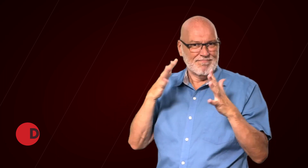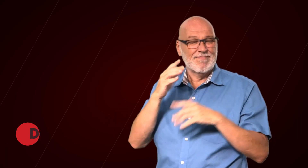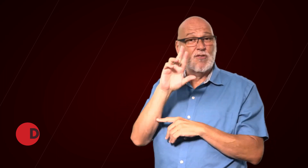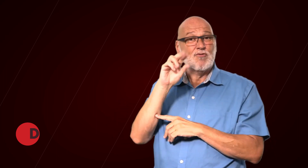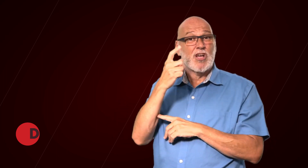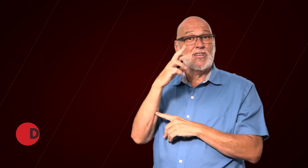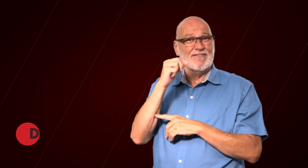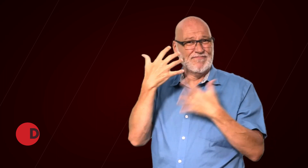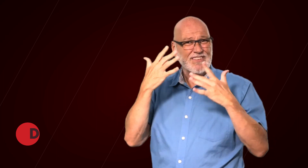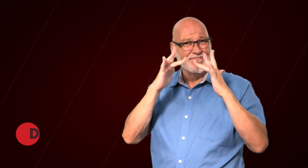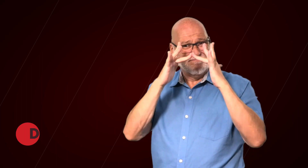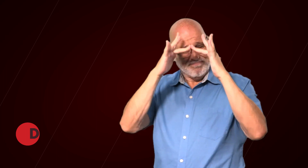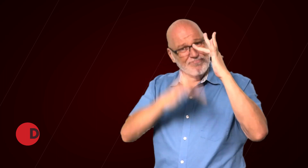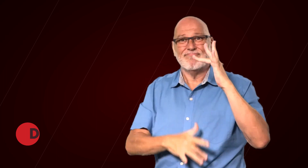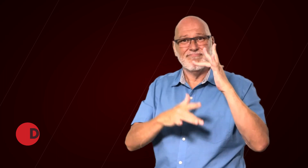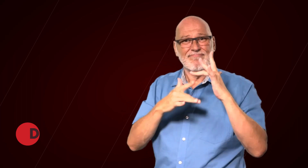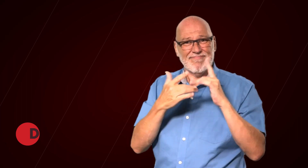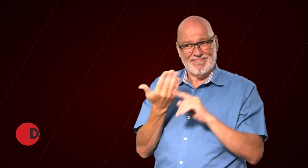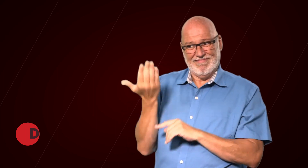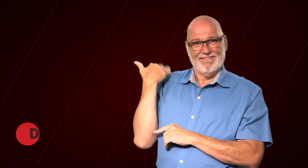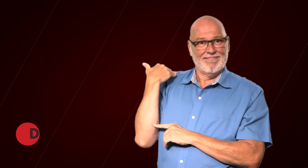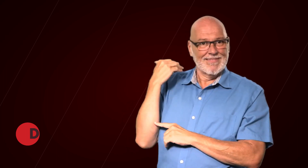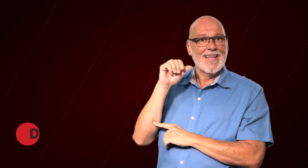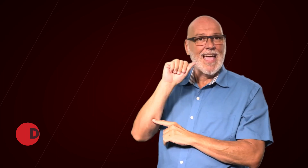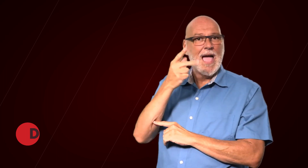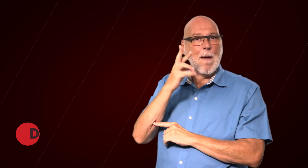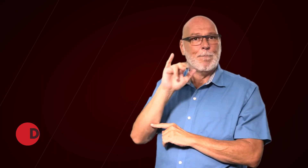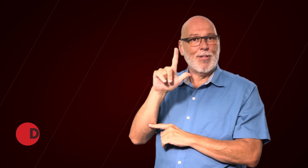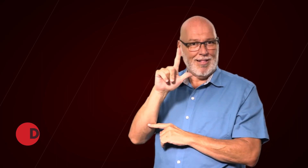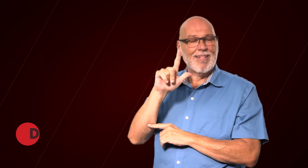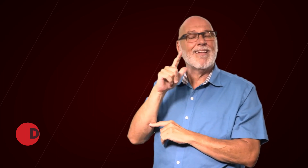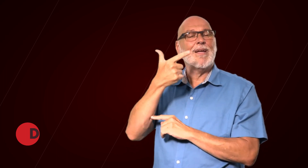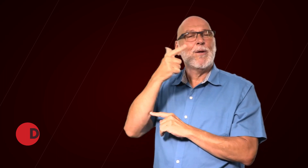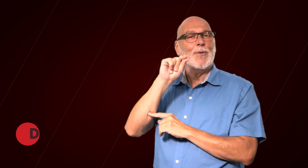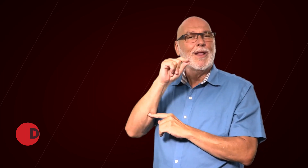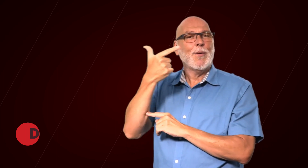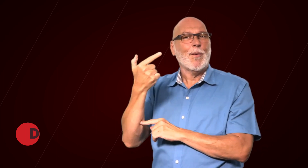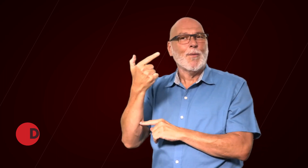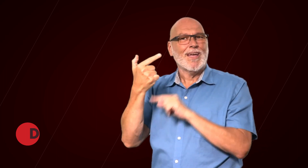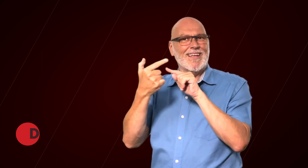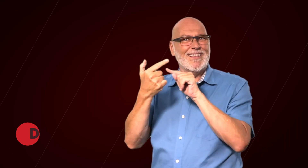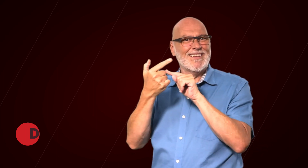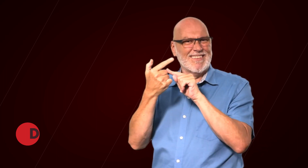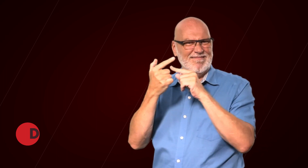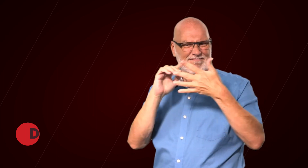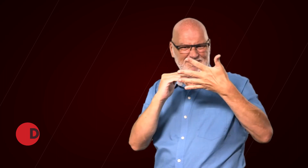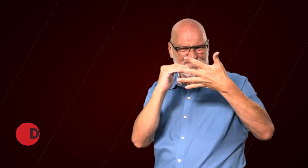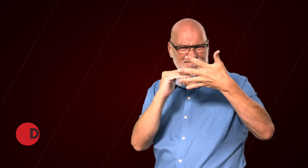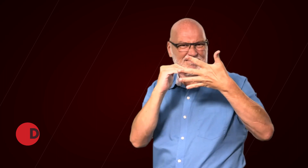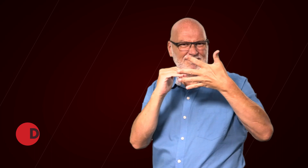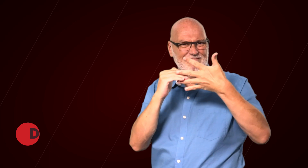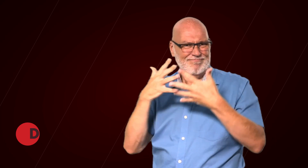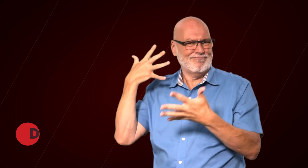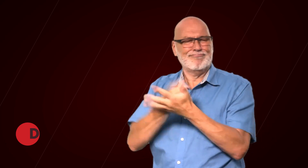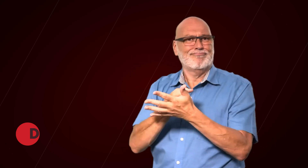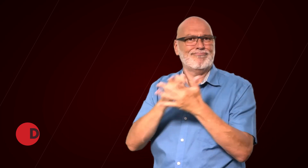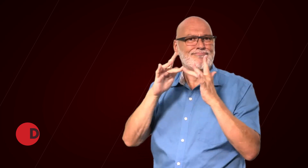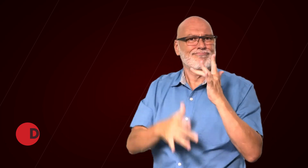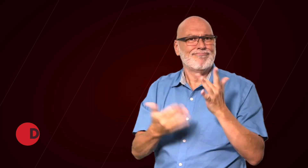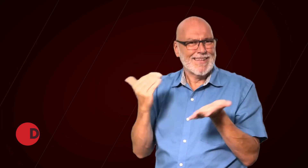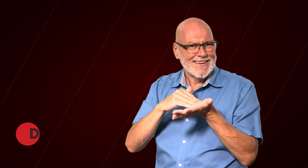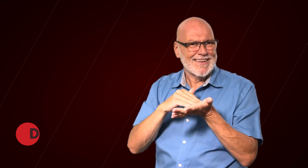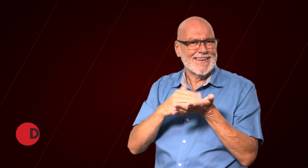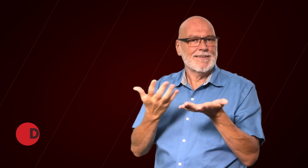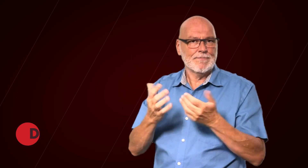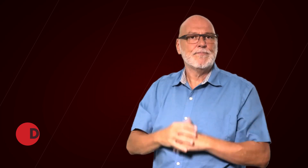occurred as Rogers also had a major outage in mid April 2021.